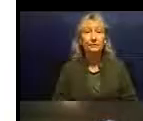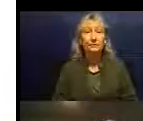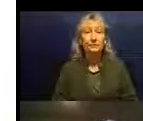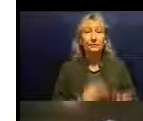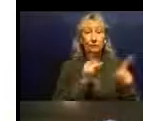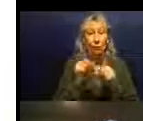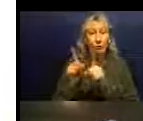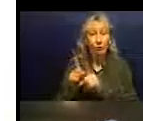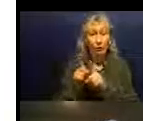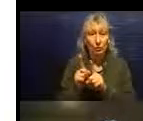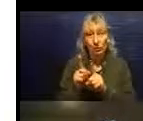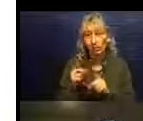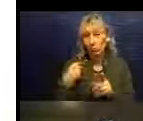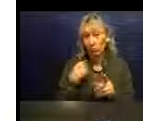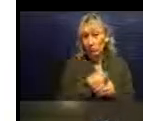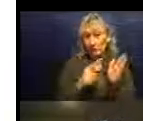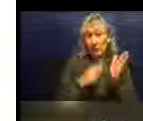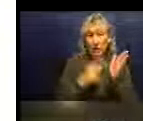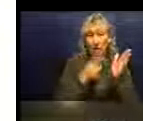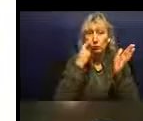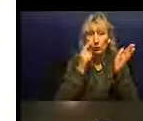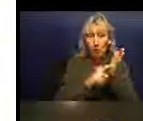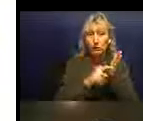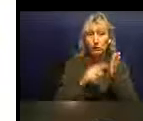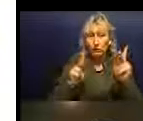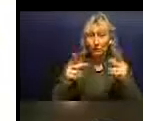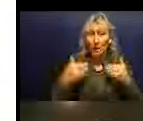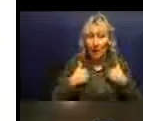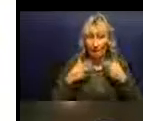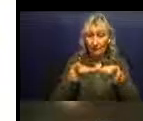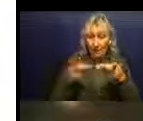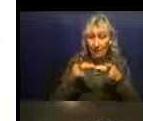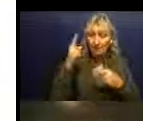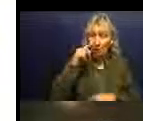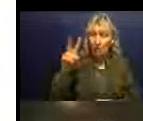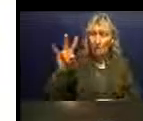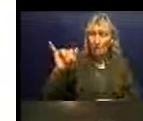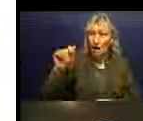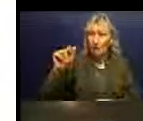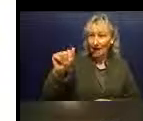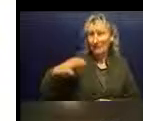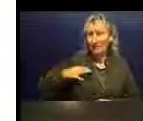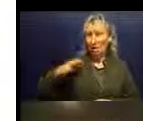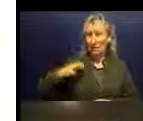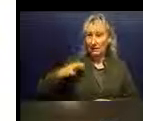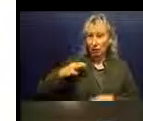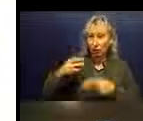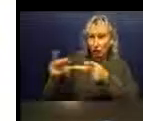Tr your system facilitate self assistance. You just help you make sure that people have the necessary paperwork so they could do the their tax application on their own.